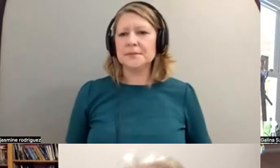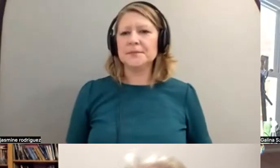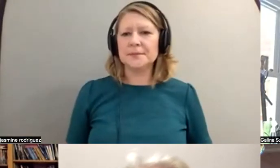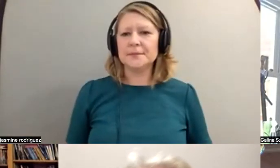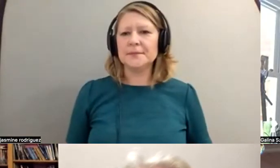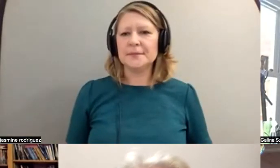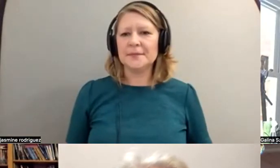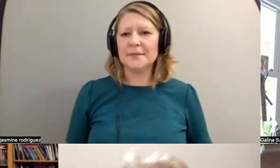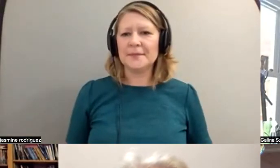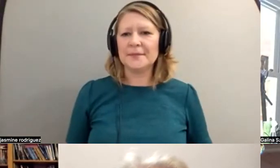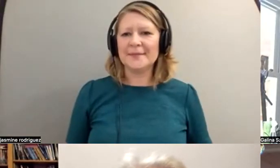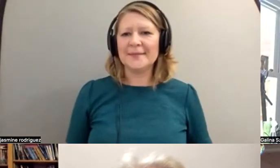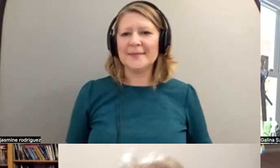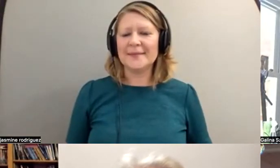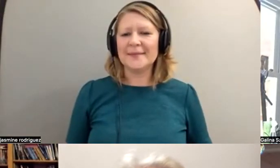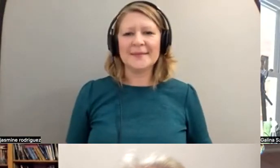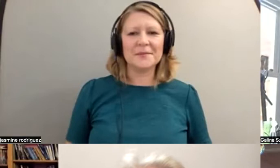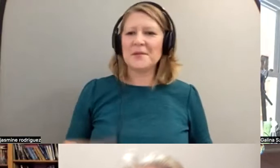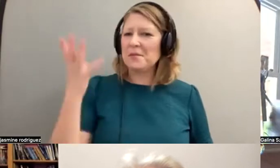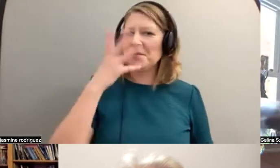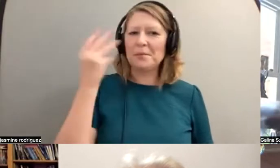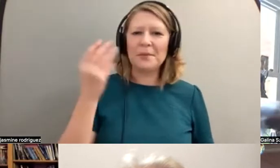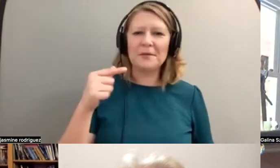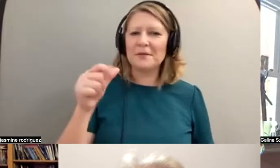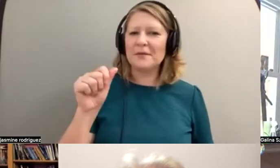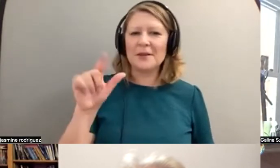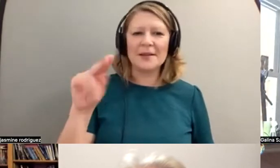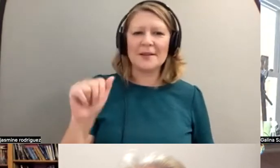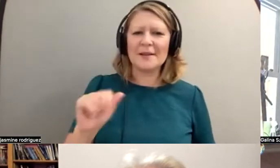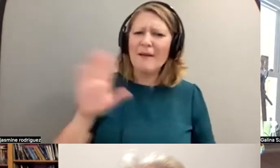That is beautiful, Galena. Oh your work is gorgeous,